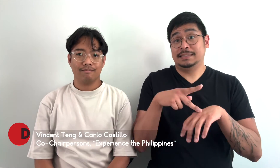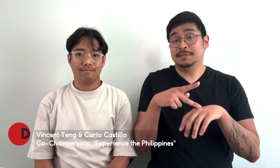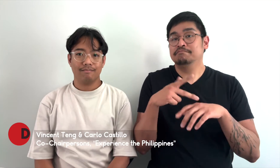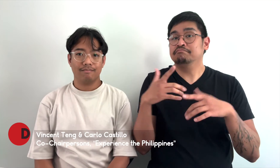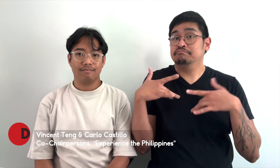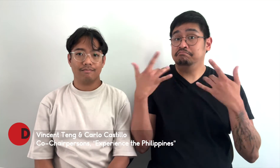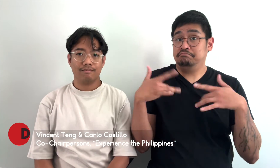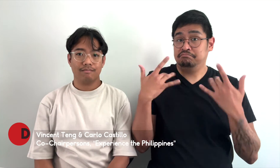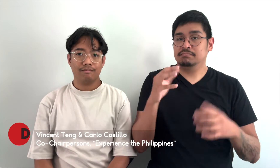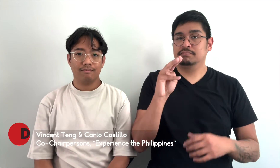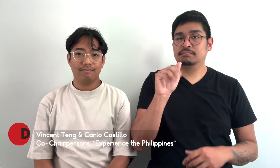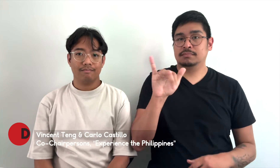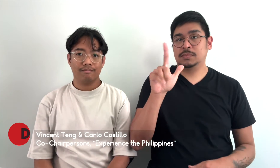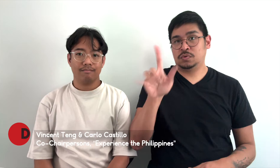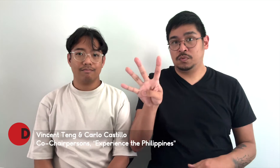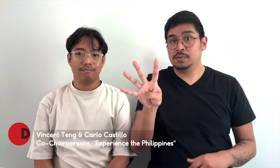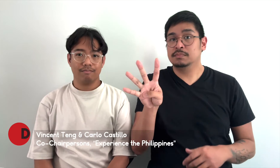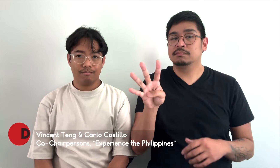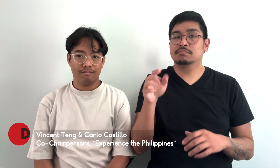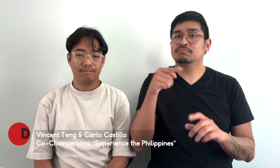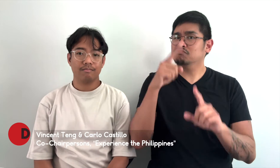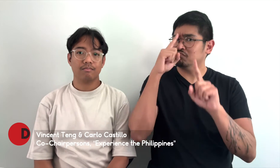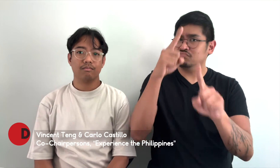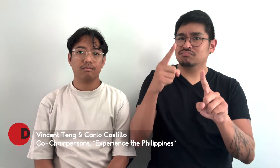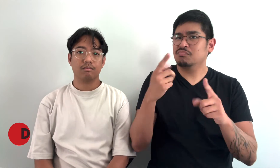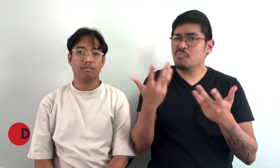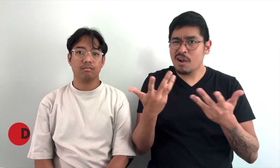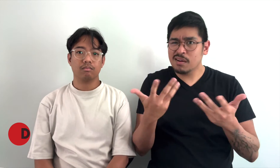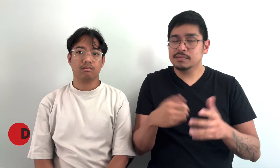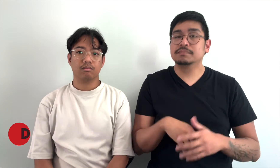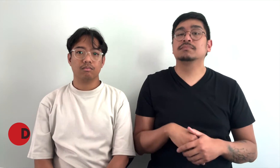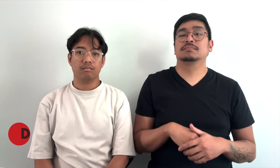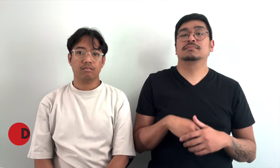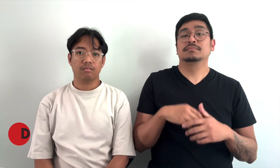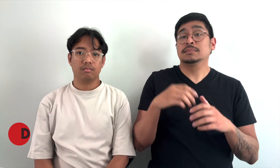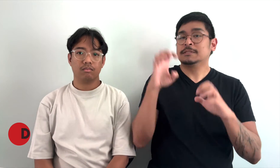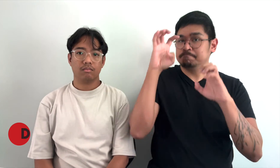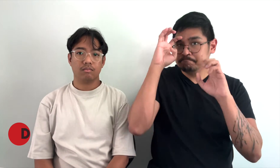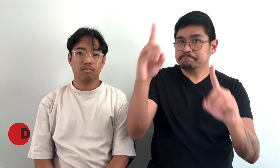Our goal for the Philippines event on May 24 is to educate others